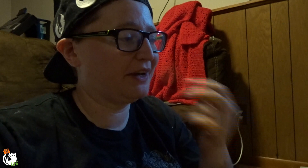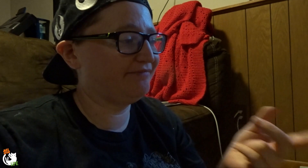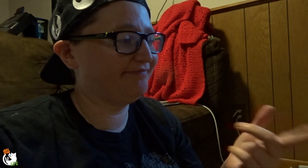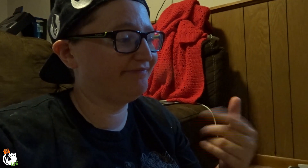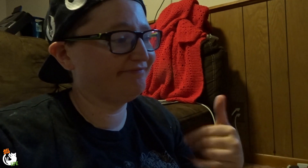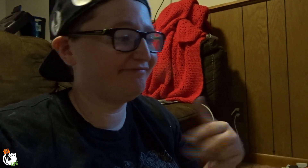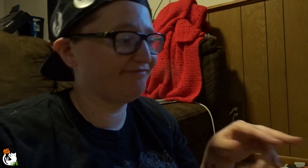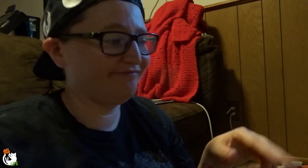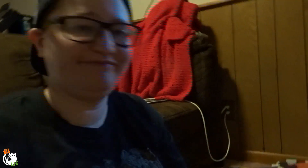I'm taking care of Mikko!